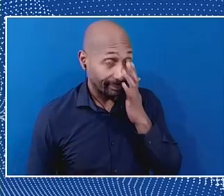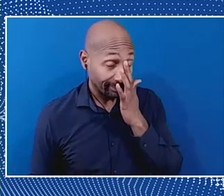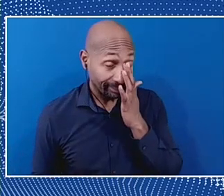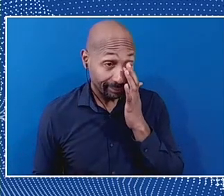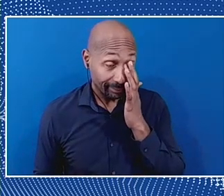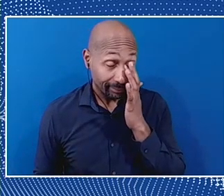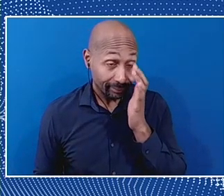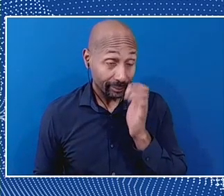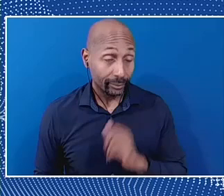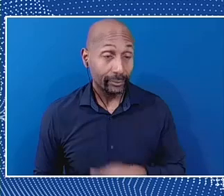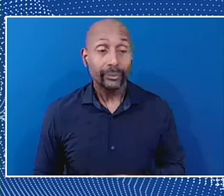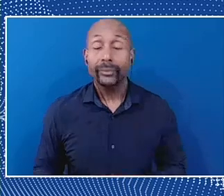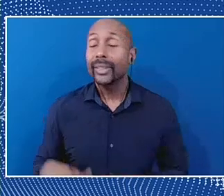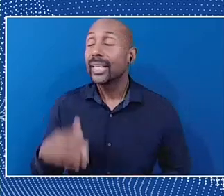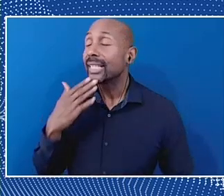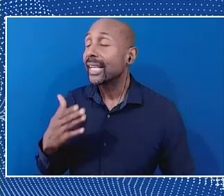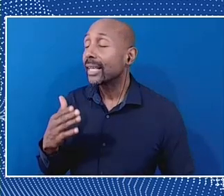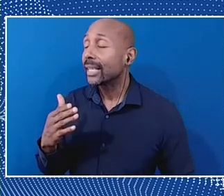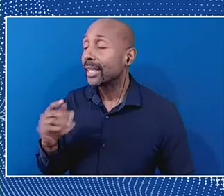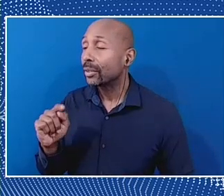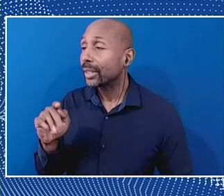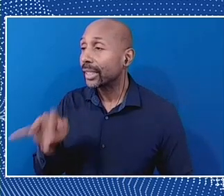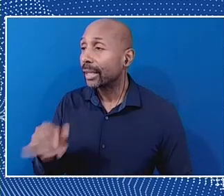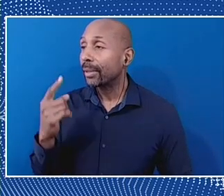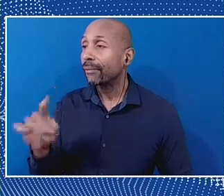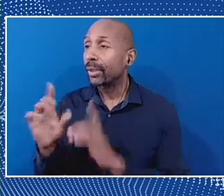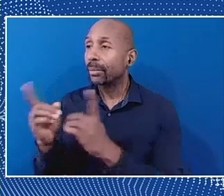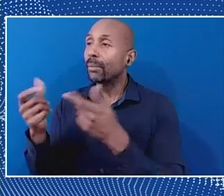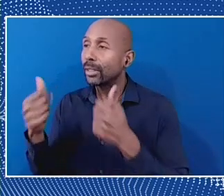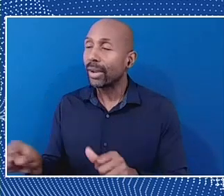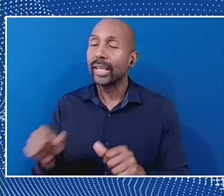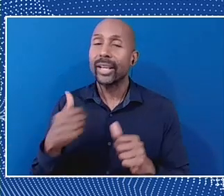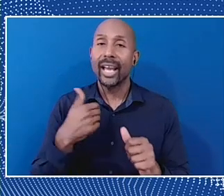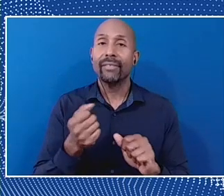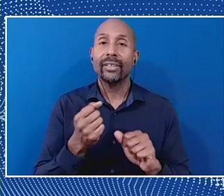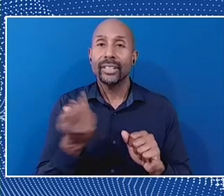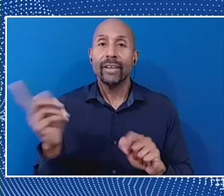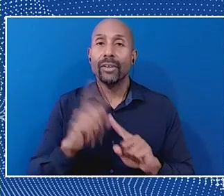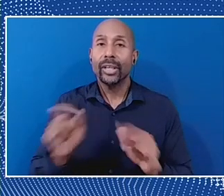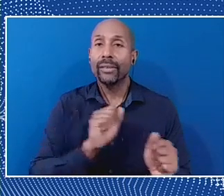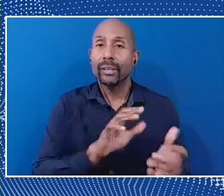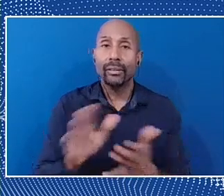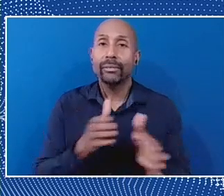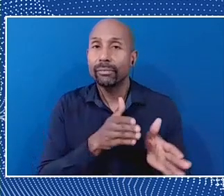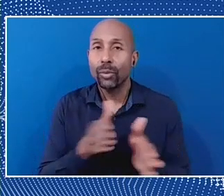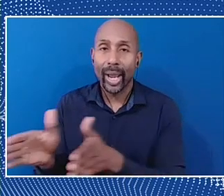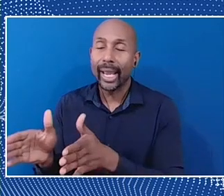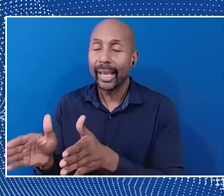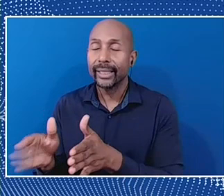intention to have multiple pathways to try to automate as much as possible. But I think in your opening statements,